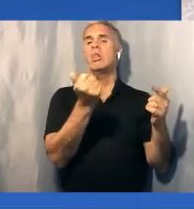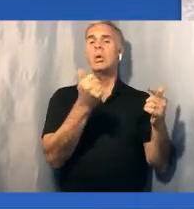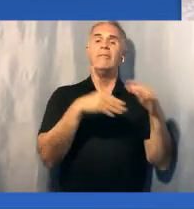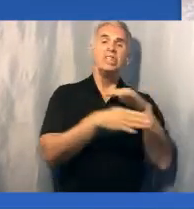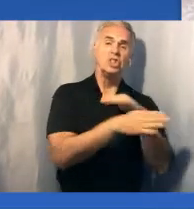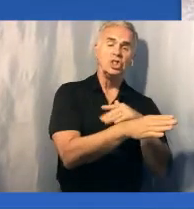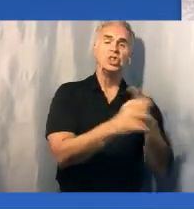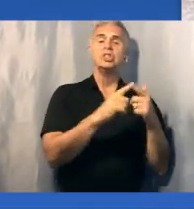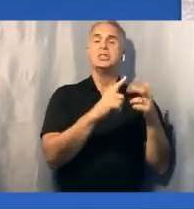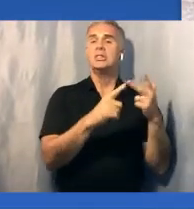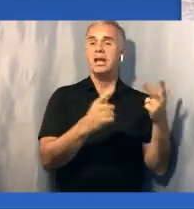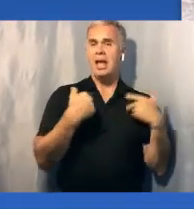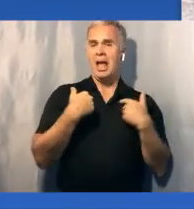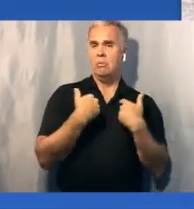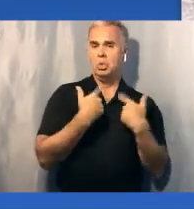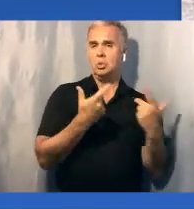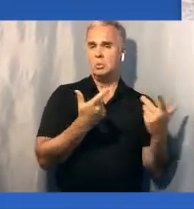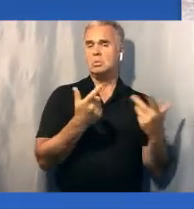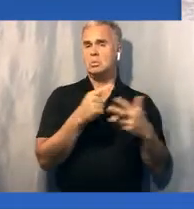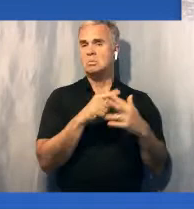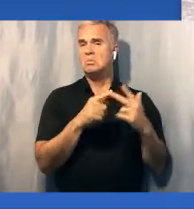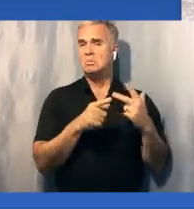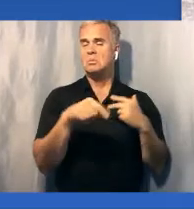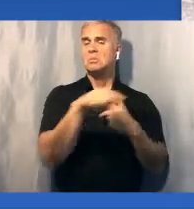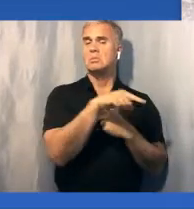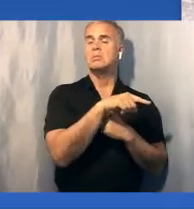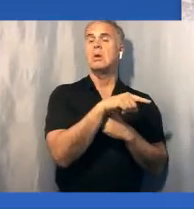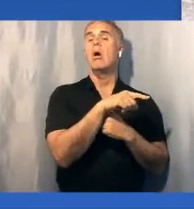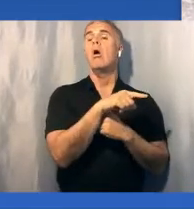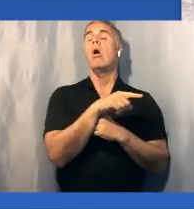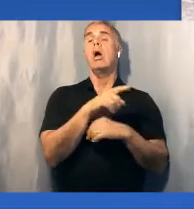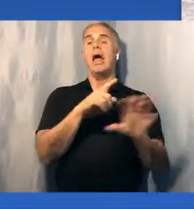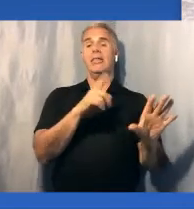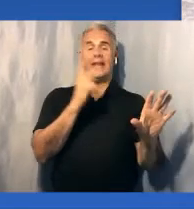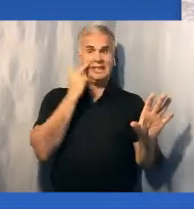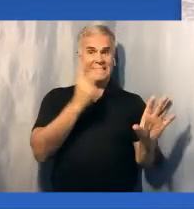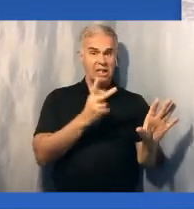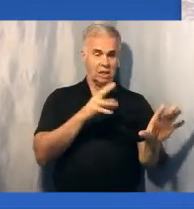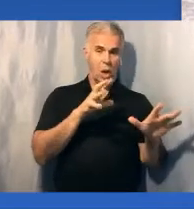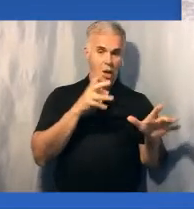until it spots a fish in the water. Then, it swoops low and seizes the fish